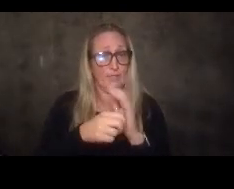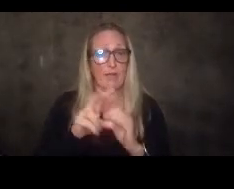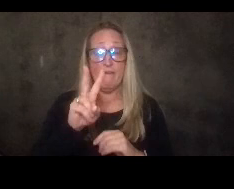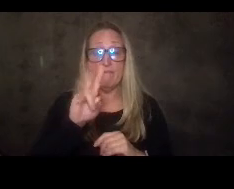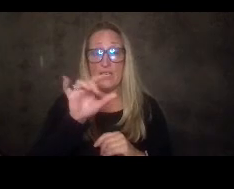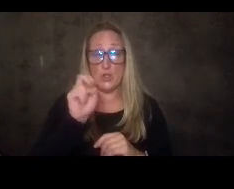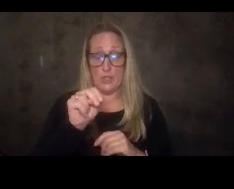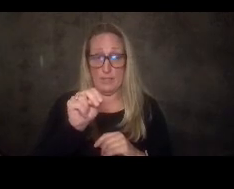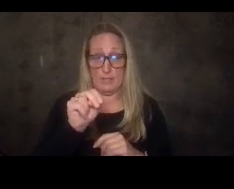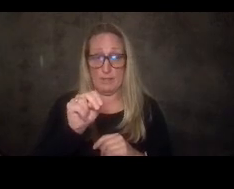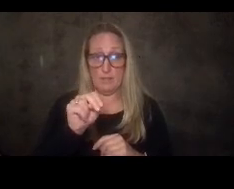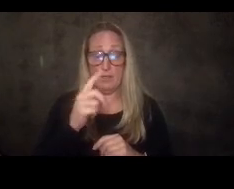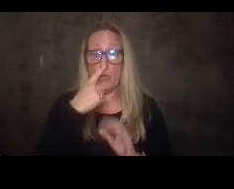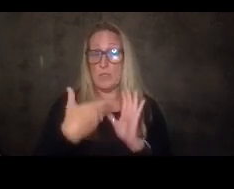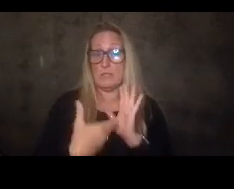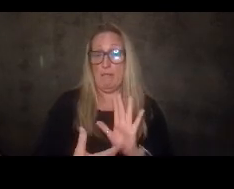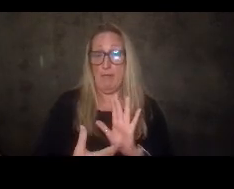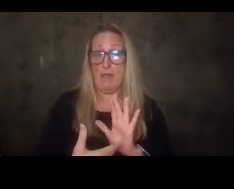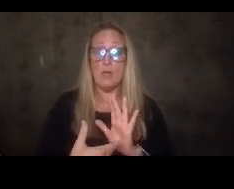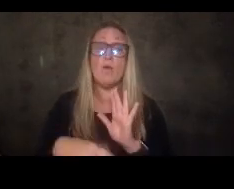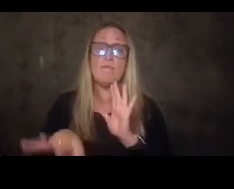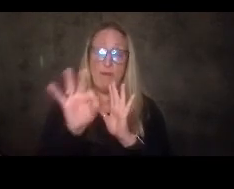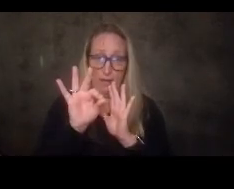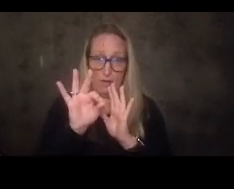So in display you'll find options to make your text bigger